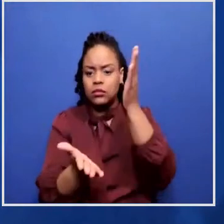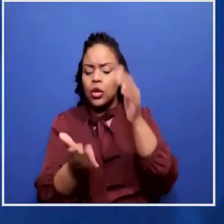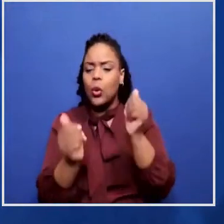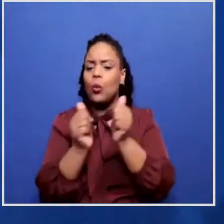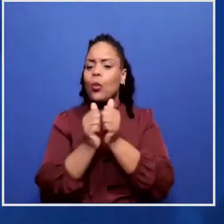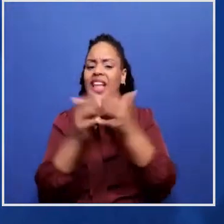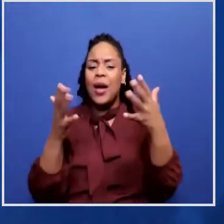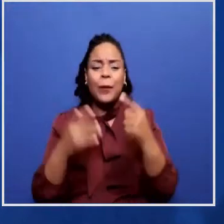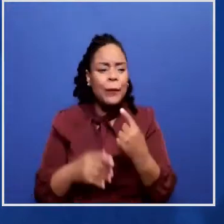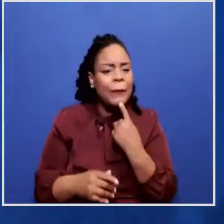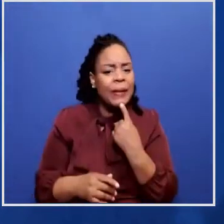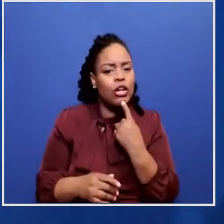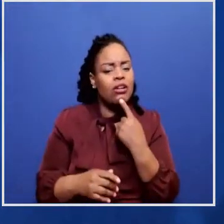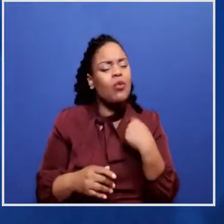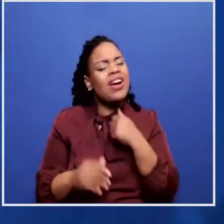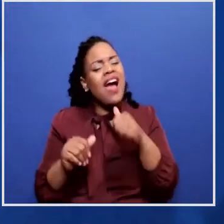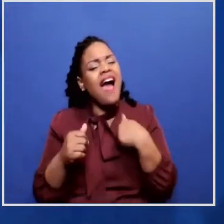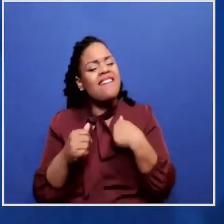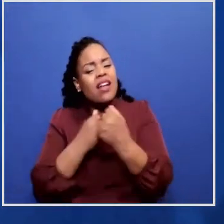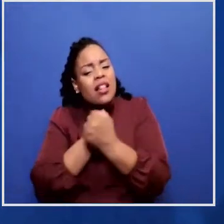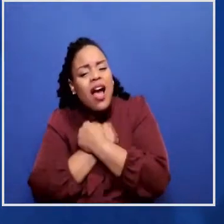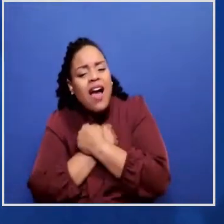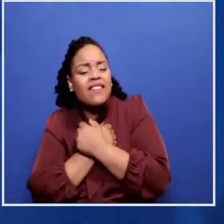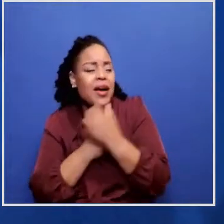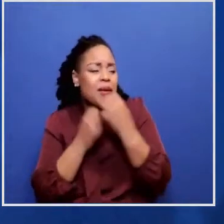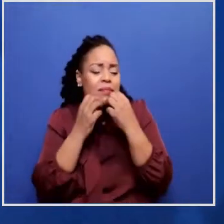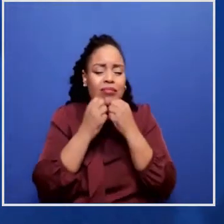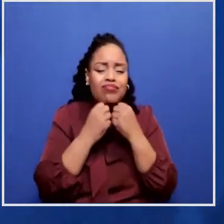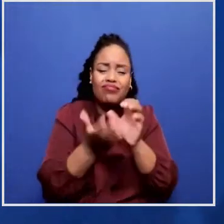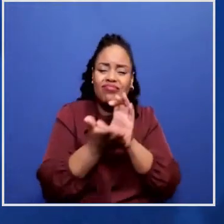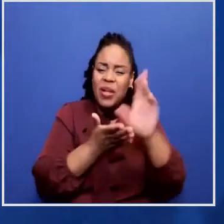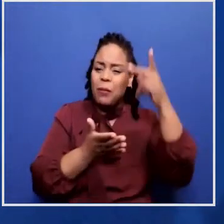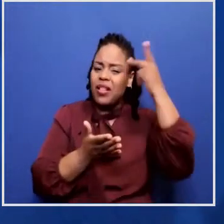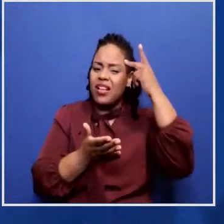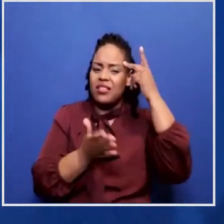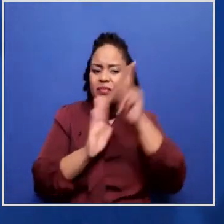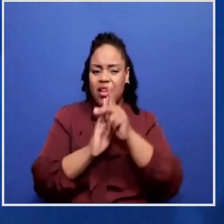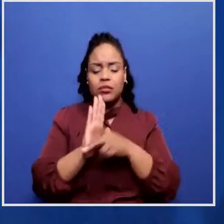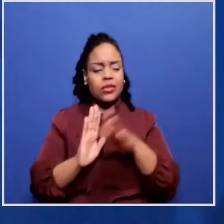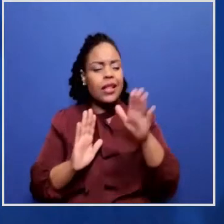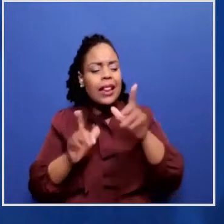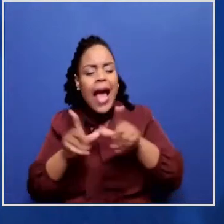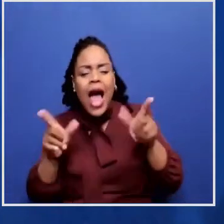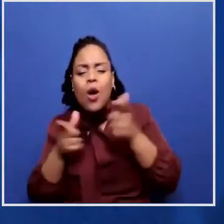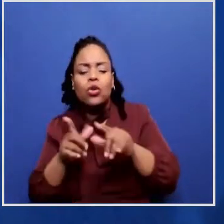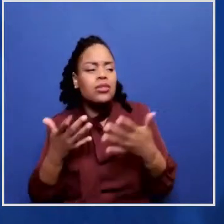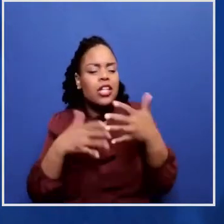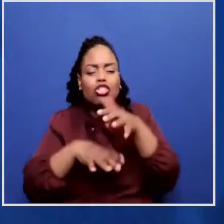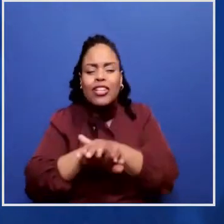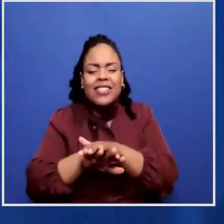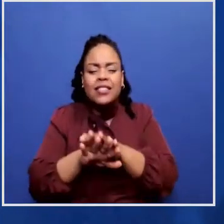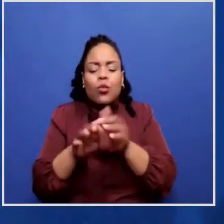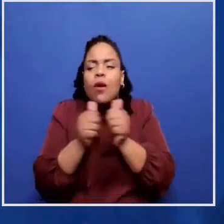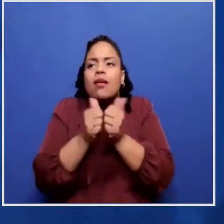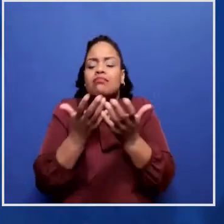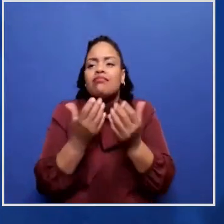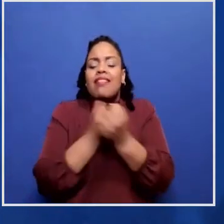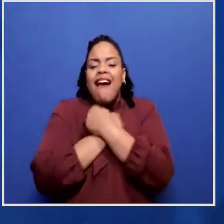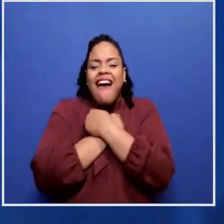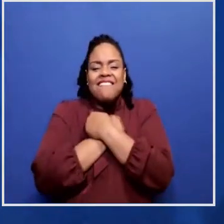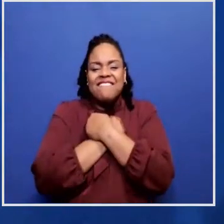BITTERNESS.